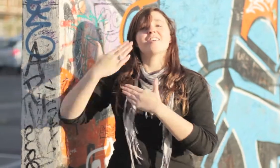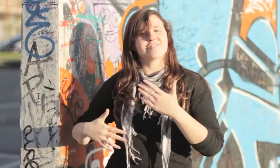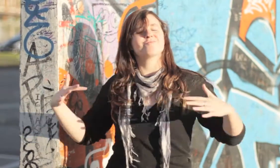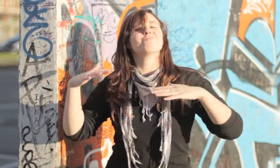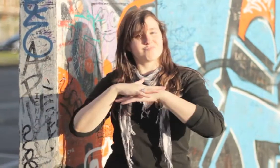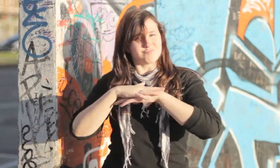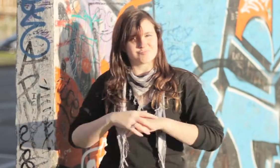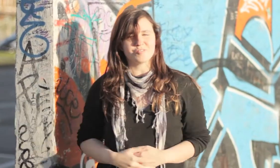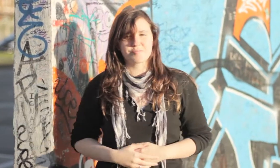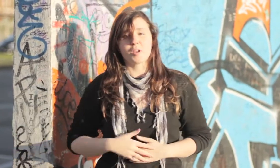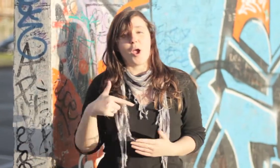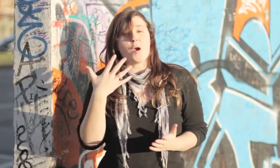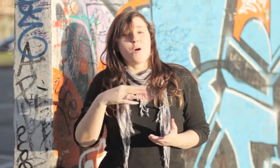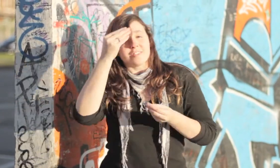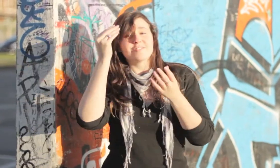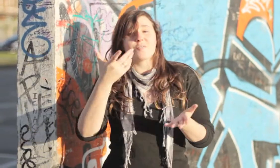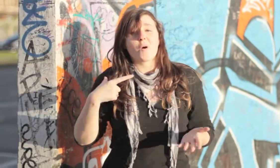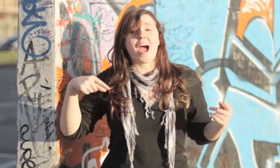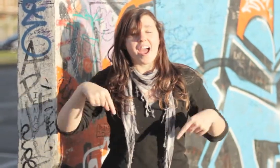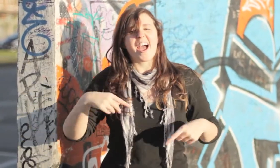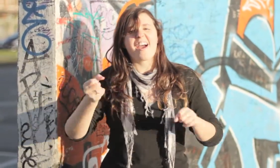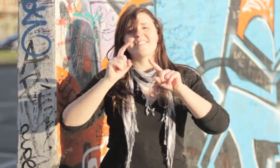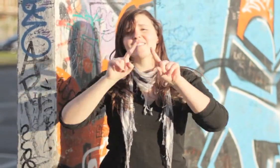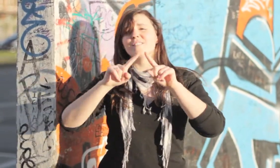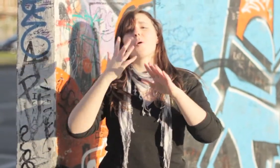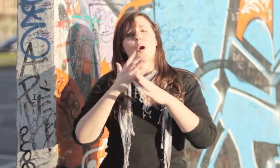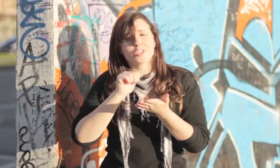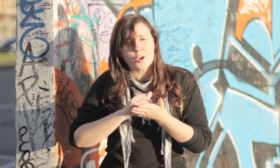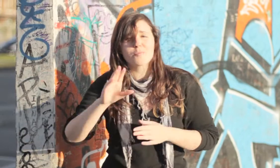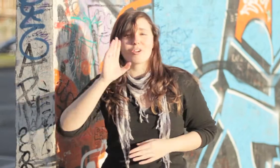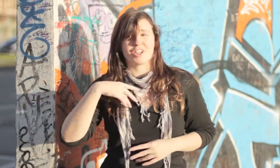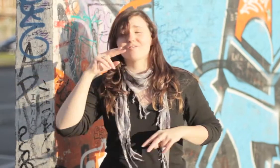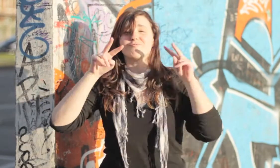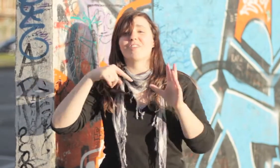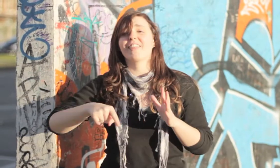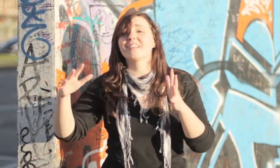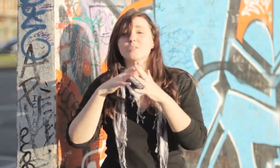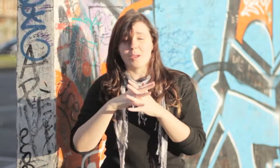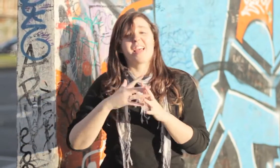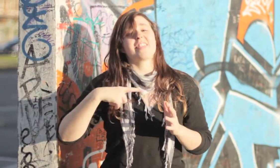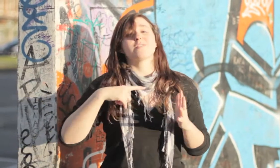Eventually the wall was broken. I wish to inform you that I am in Berlin for workshops and presentations this week.